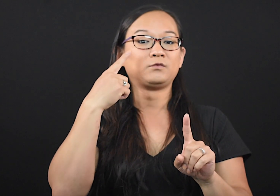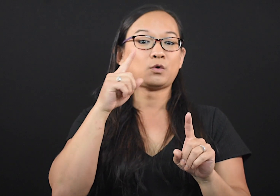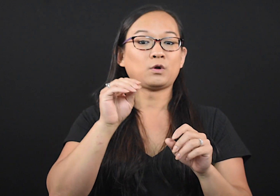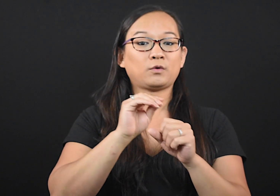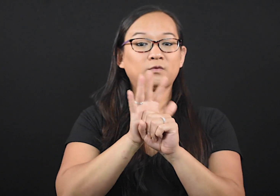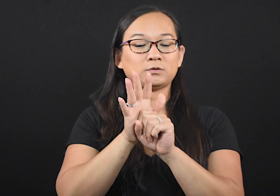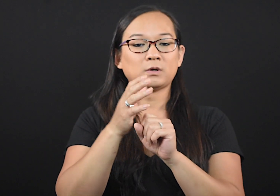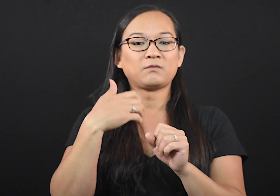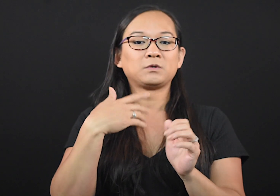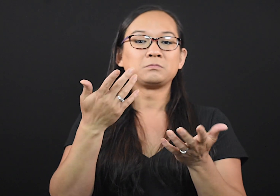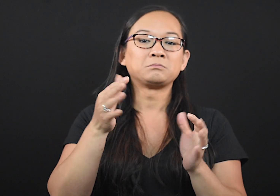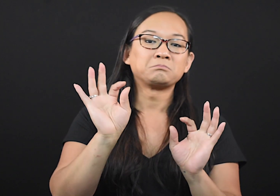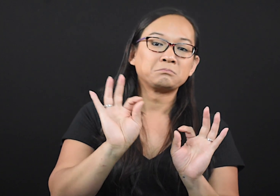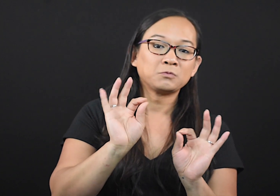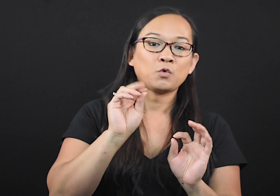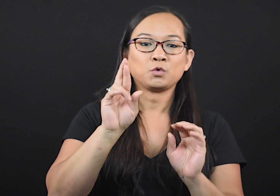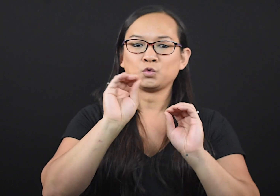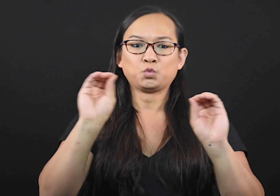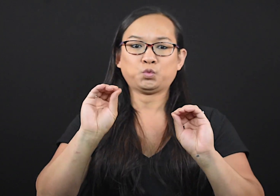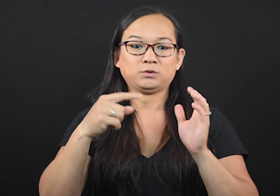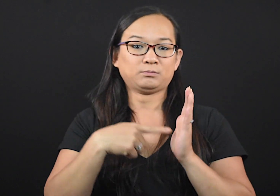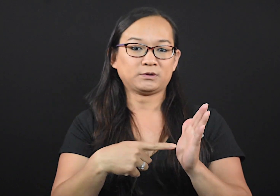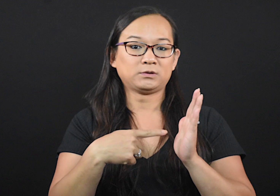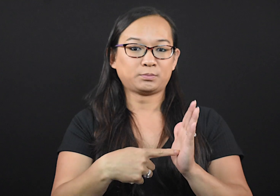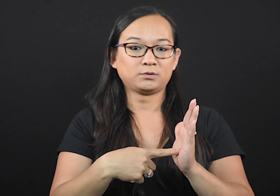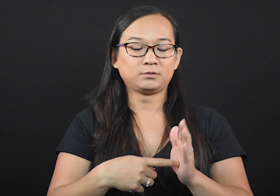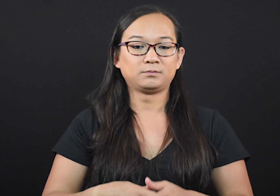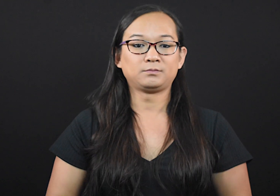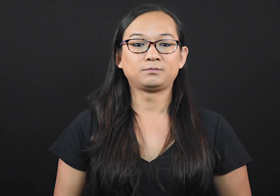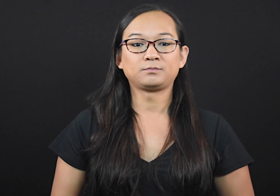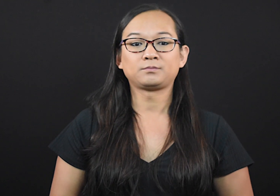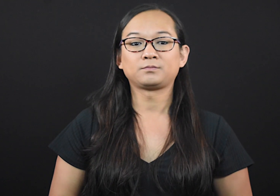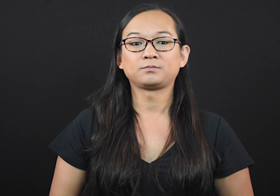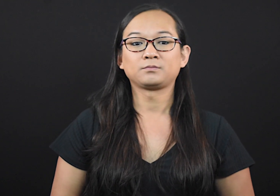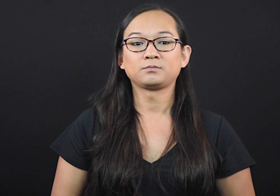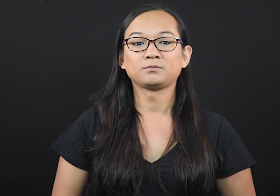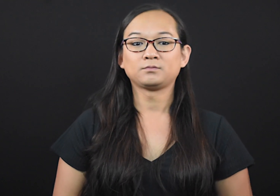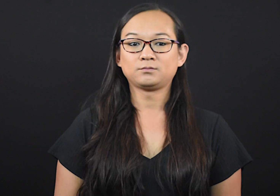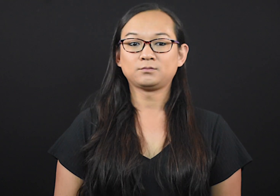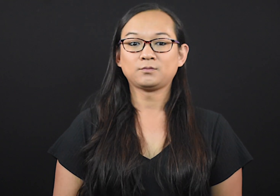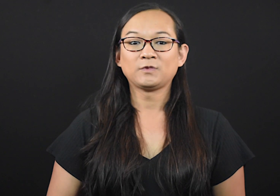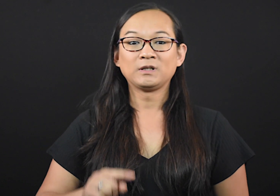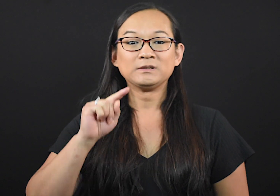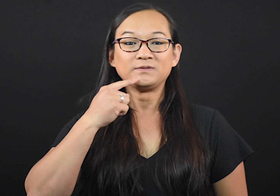● Most babies who test positive for COVID-19 have mild or no symptoms. ● Consider the risks of spreading COVID-19 to you and your baby before you decide whether to go out for activities other than healthcare visits or child care. ● Keep 6 feet of distance between your baby and people who do not live in your household. ● Ask your child care program about the plans they have in place to protect your baby,